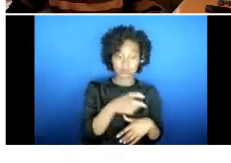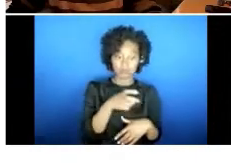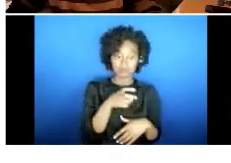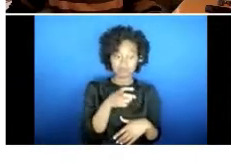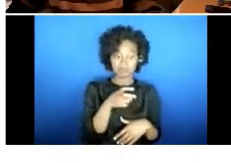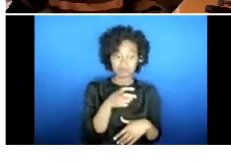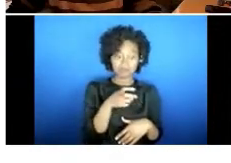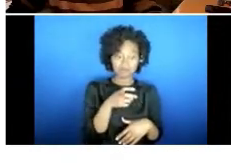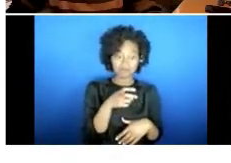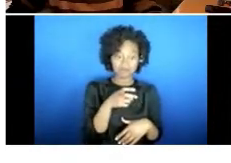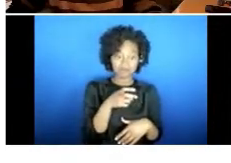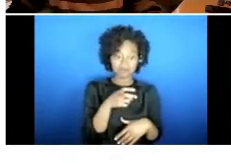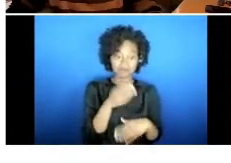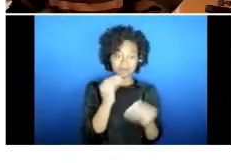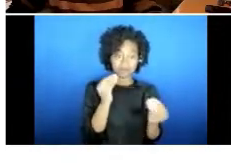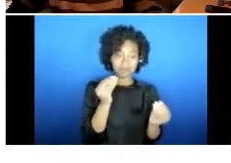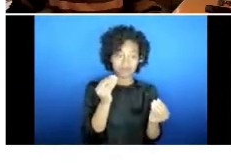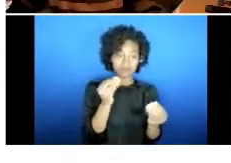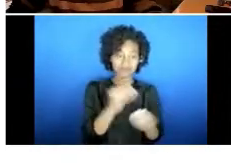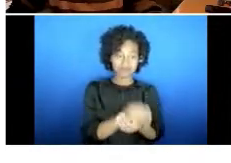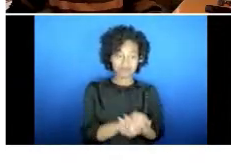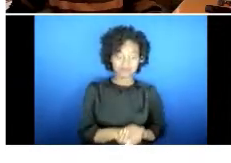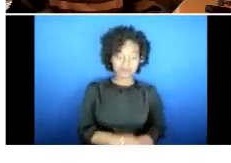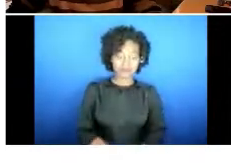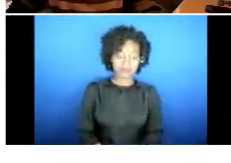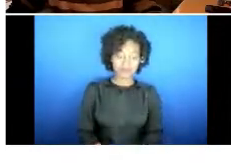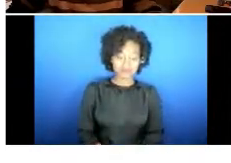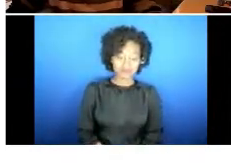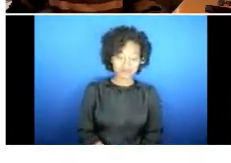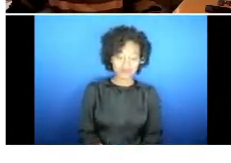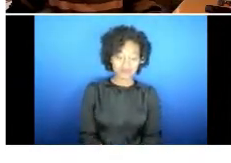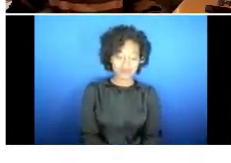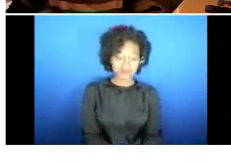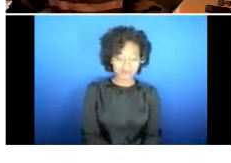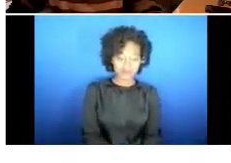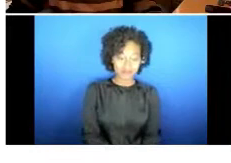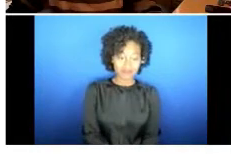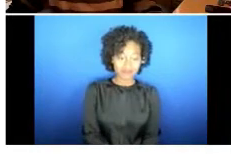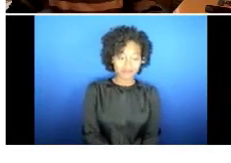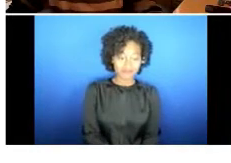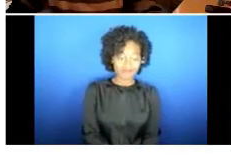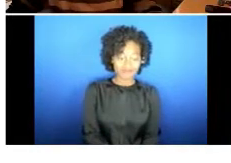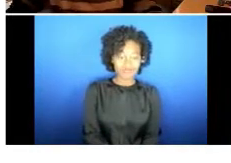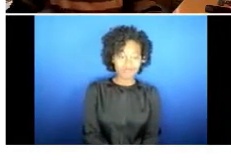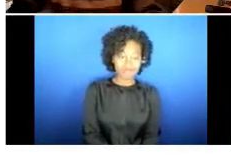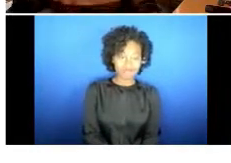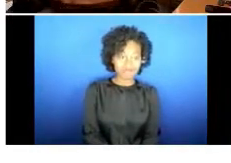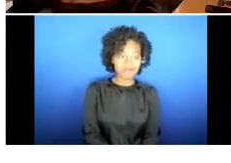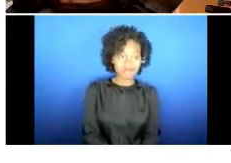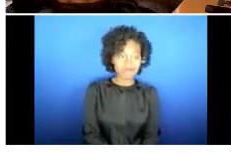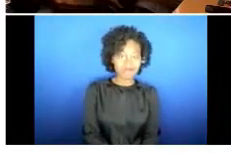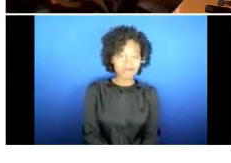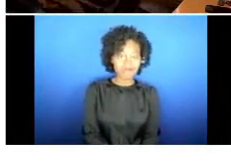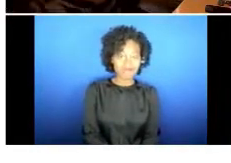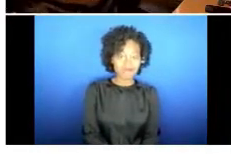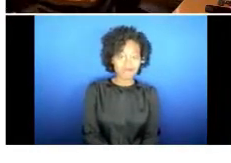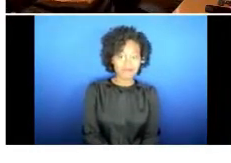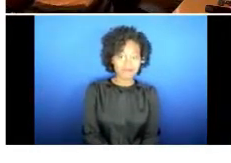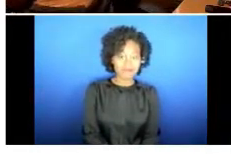come on. ( navigating)